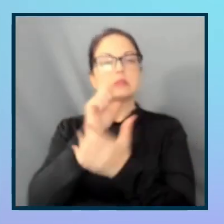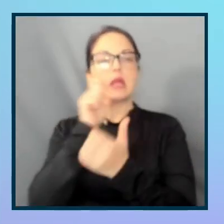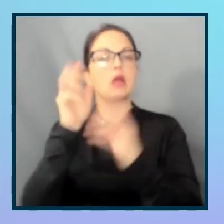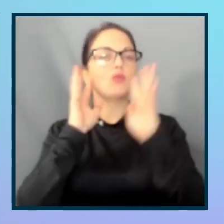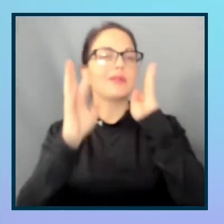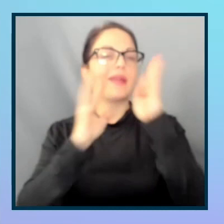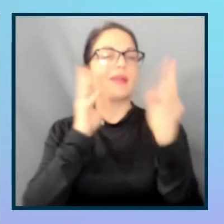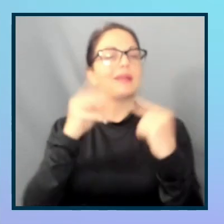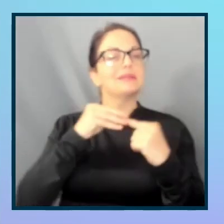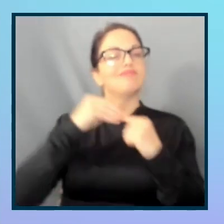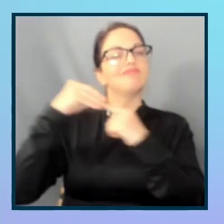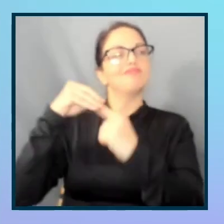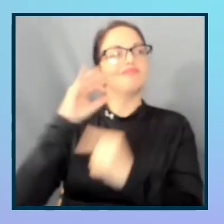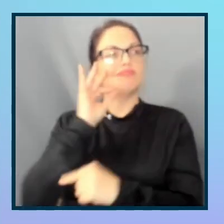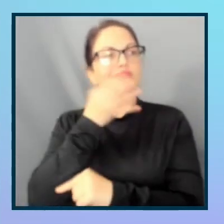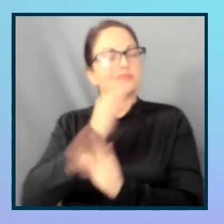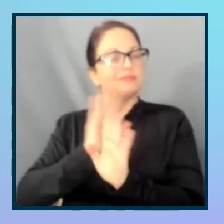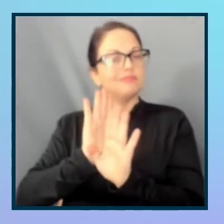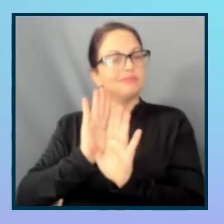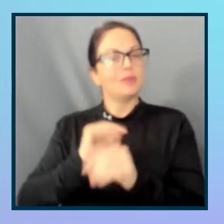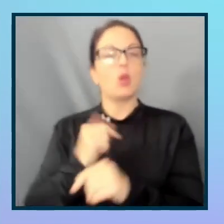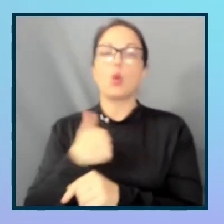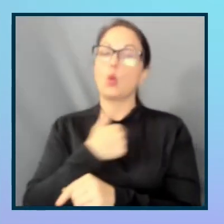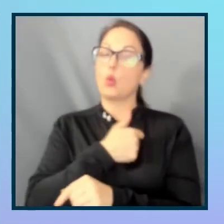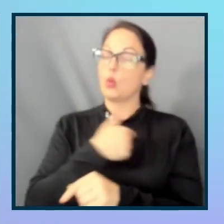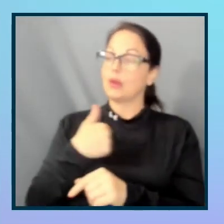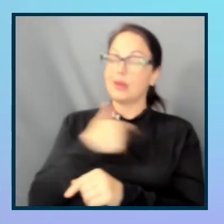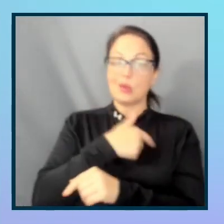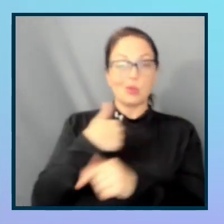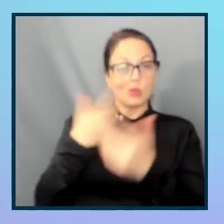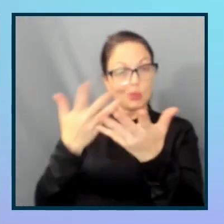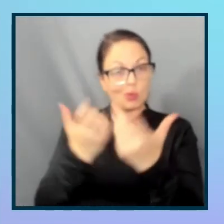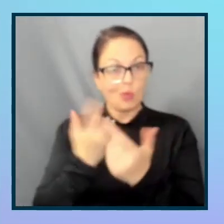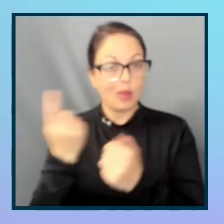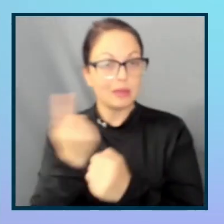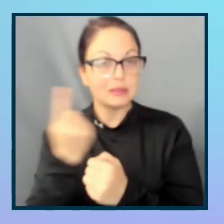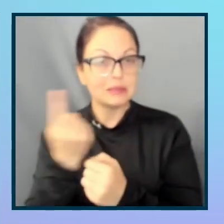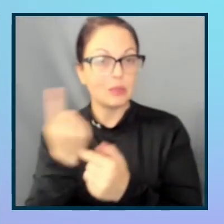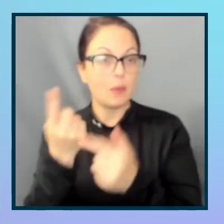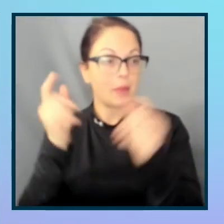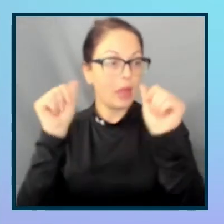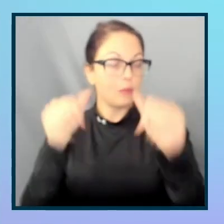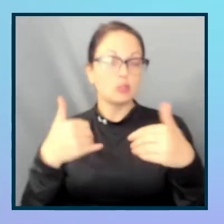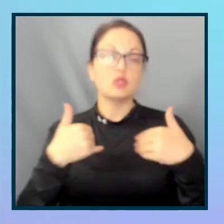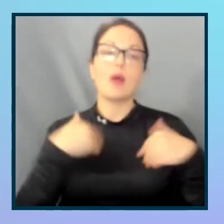We really do want someone to bring to bear where there's both a usable and accessible product